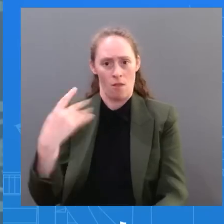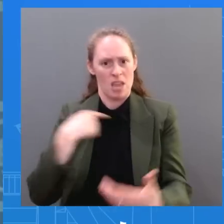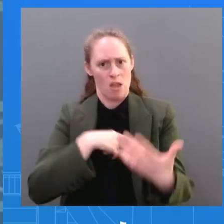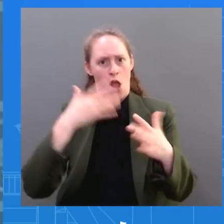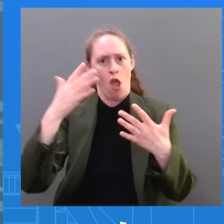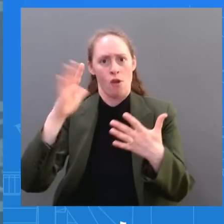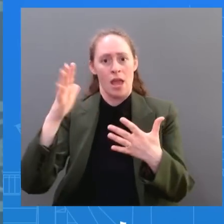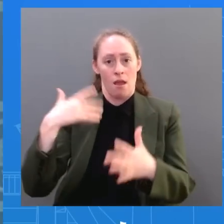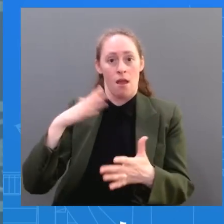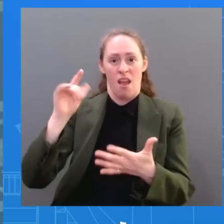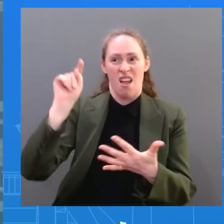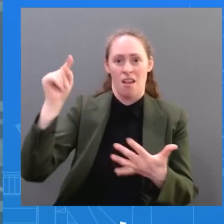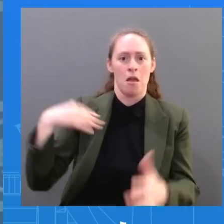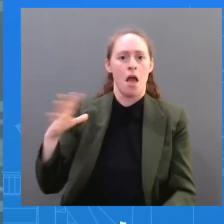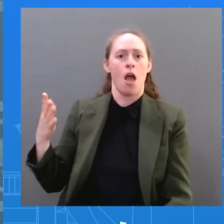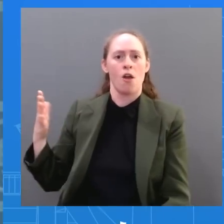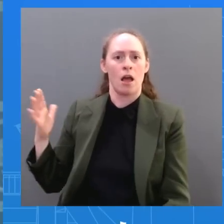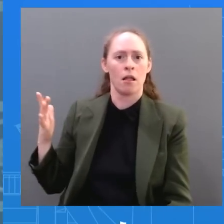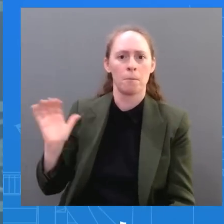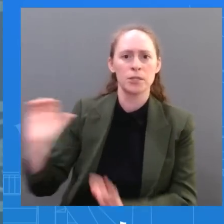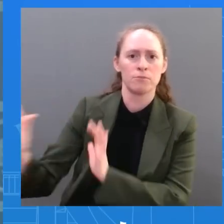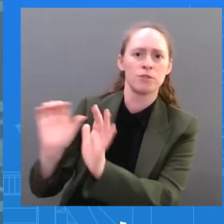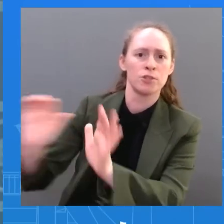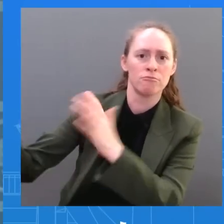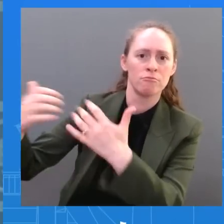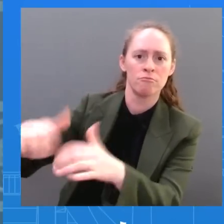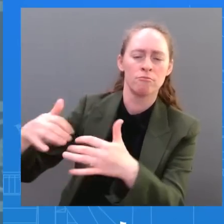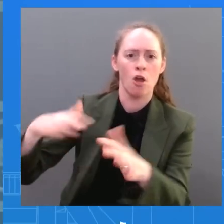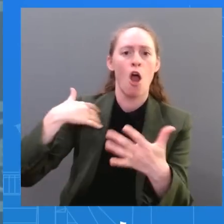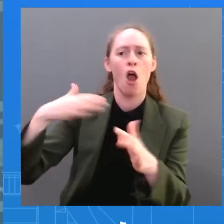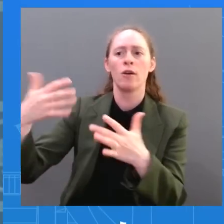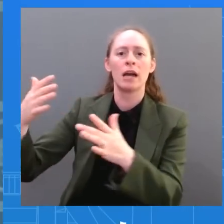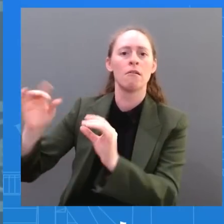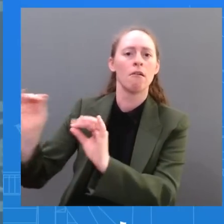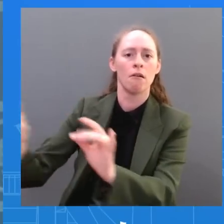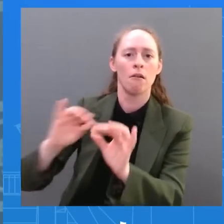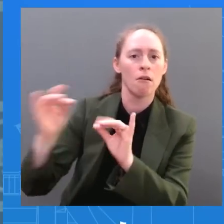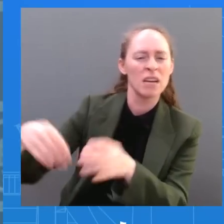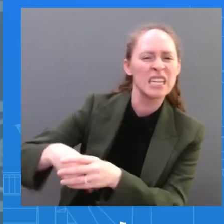were in consultation with legal experts. We've been having these conversations with them